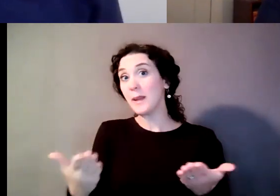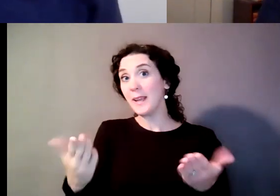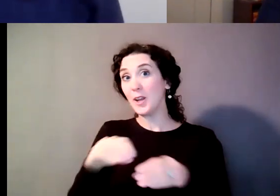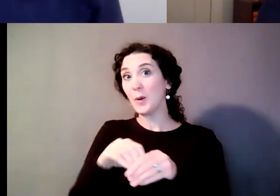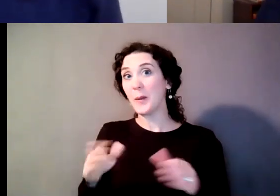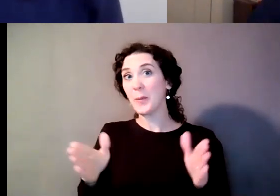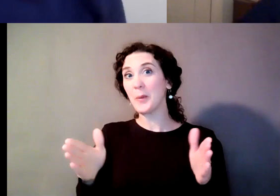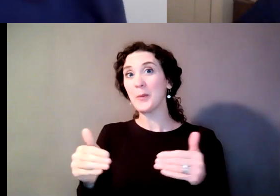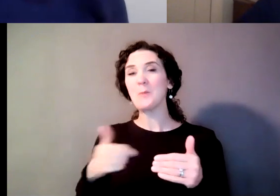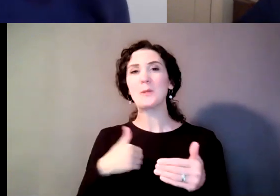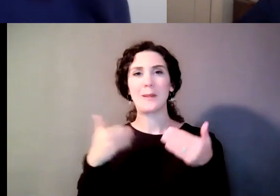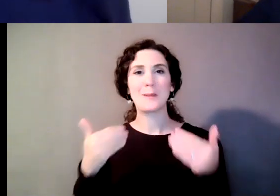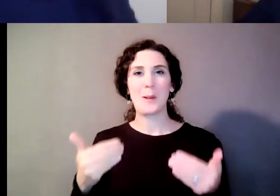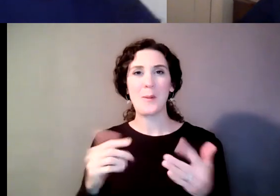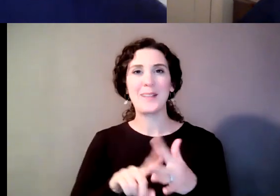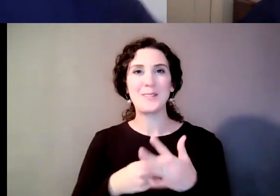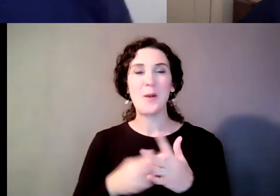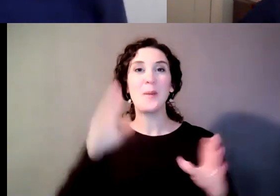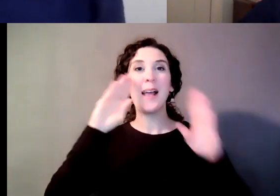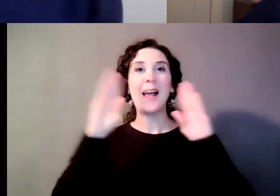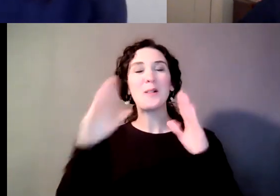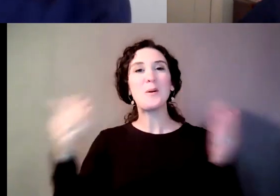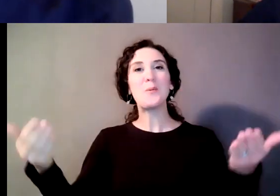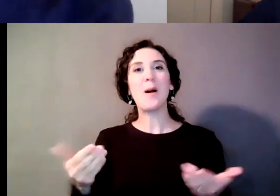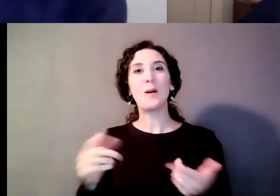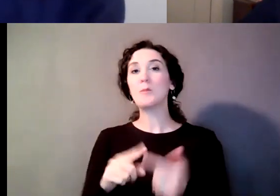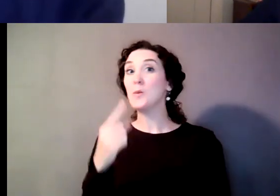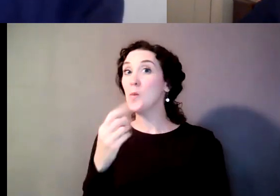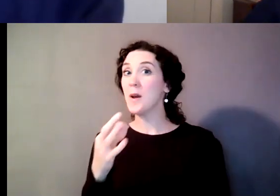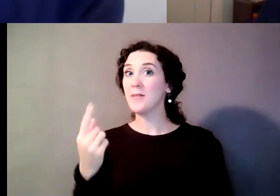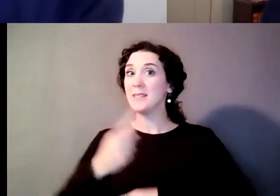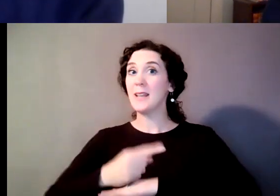So why don't we get started. Hi everyone, welcome to one of today's Tiger